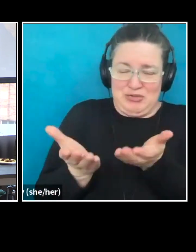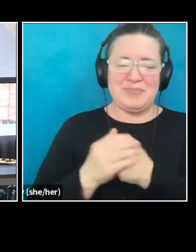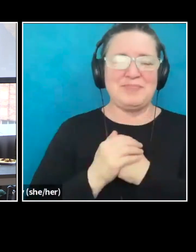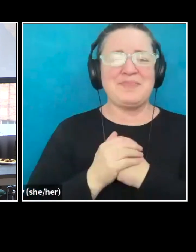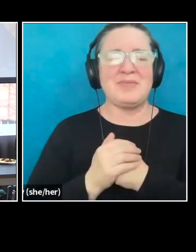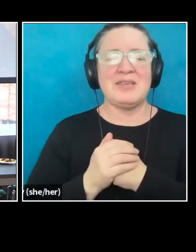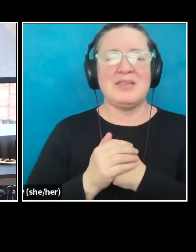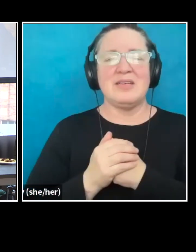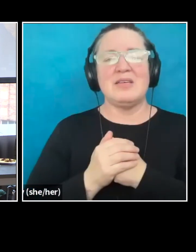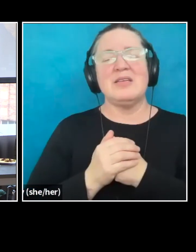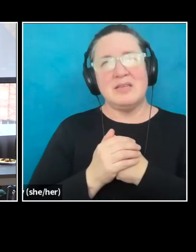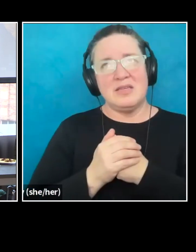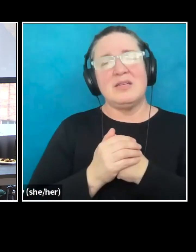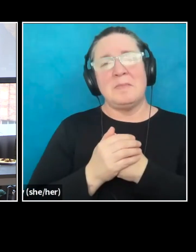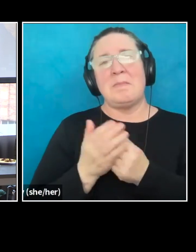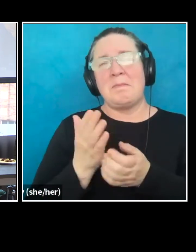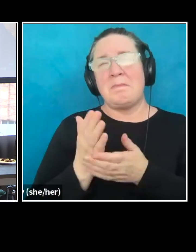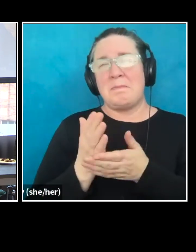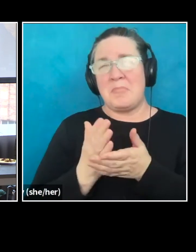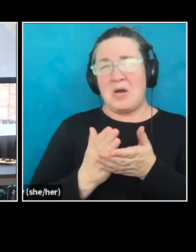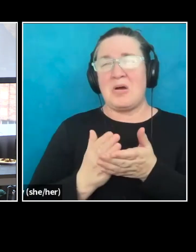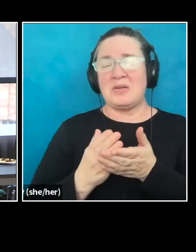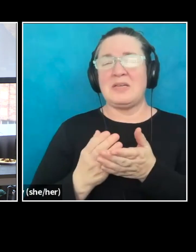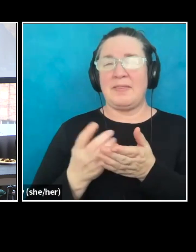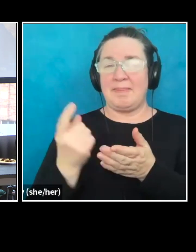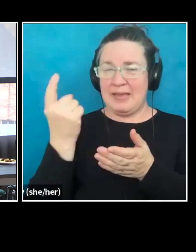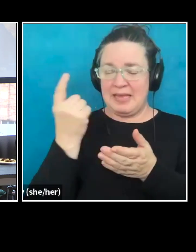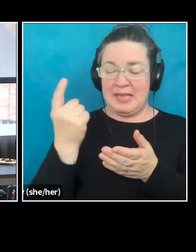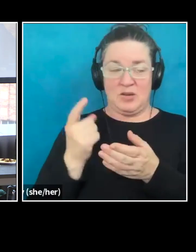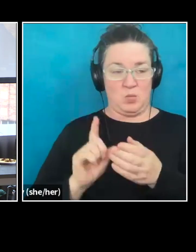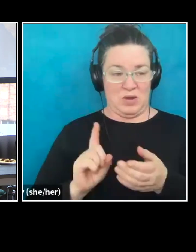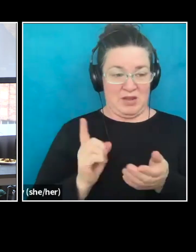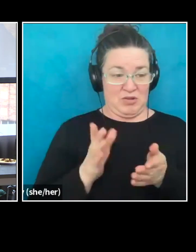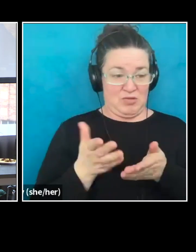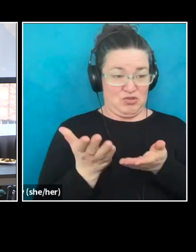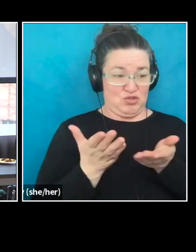those services are, right? Um, where the transit is, but also is that sidewalk network connected,